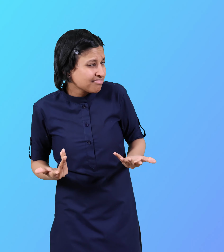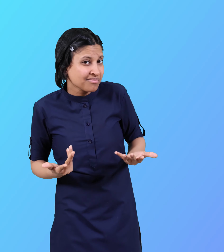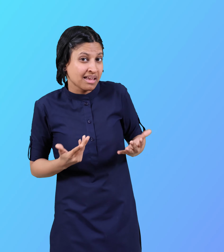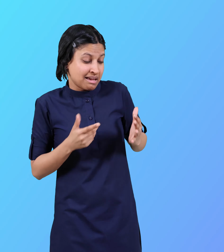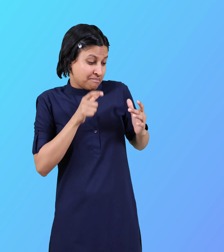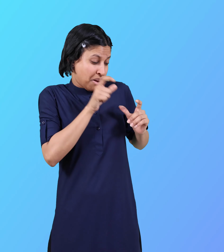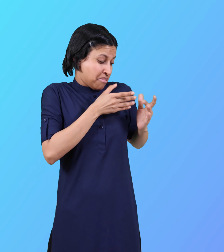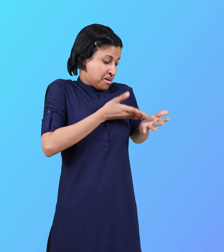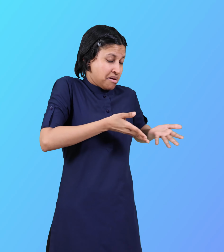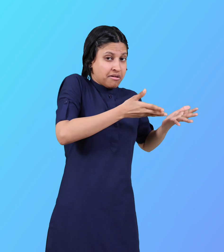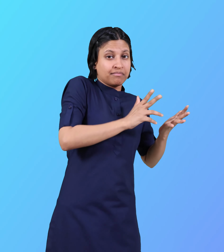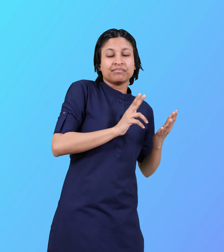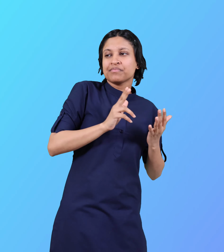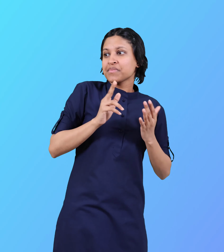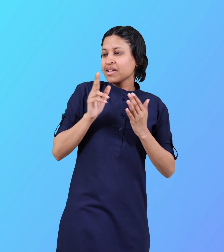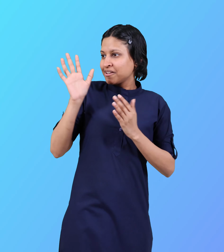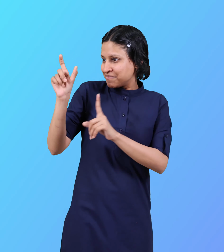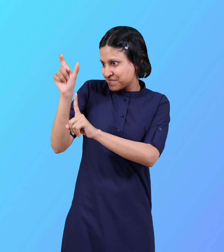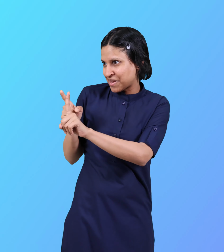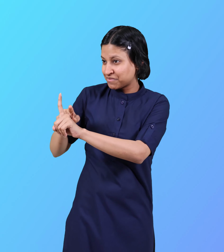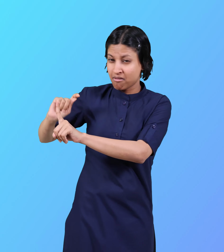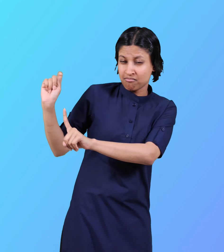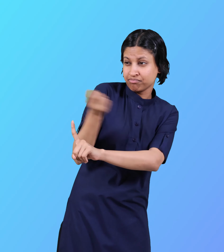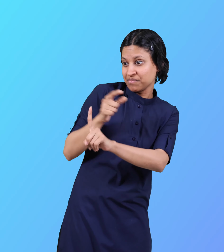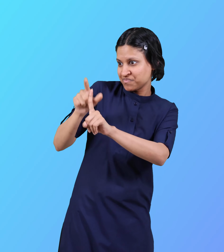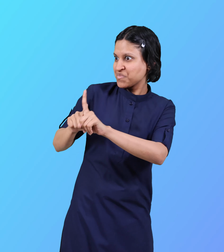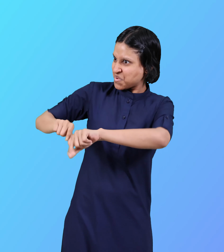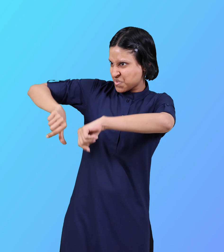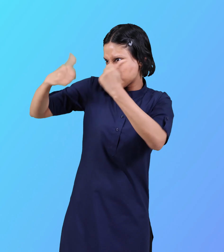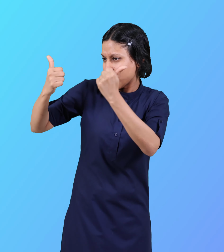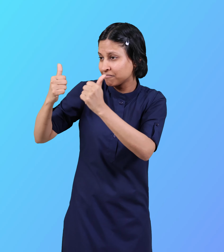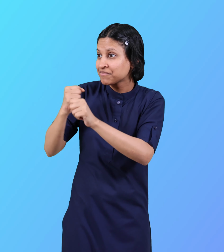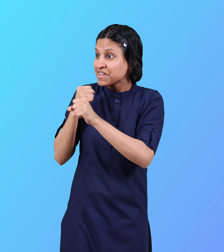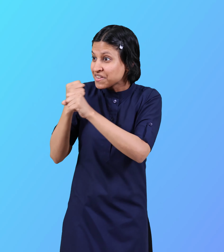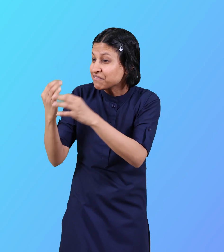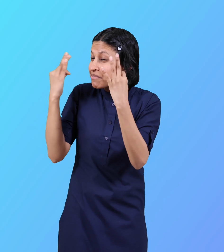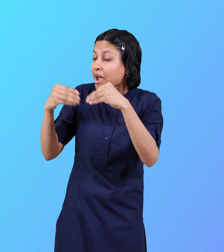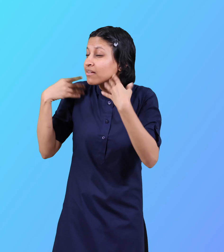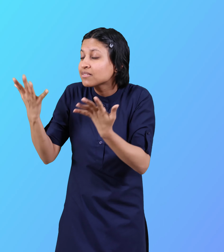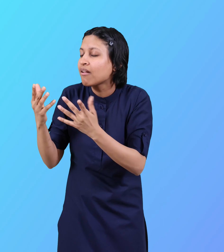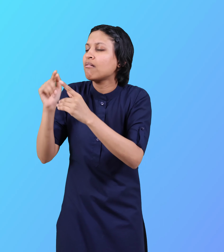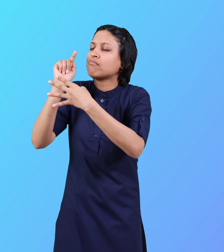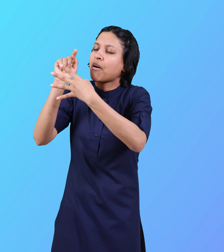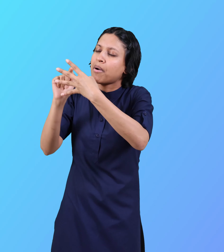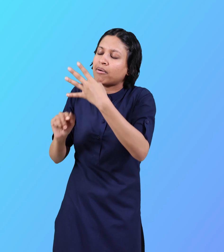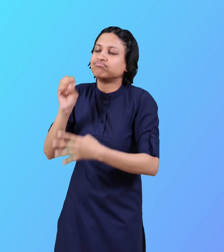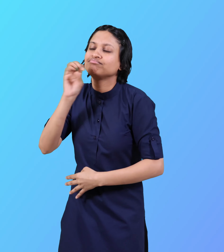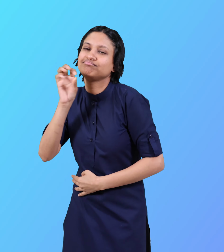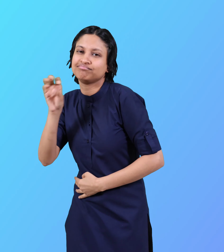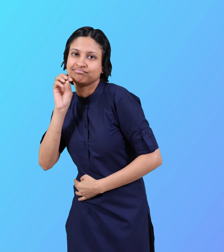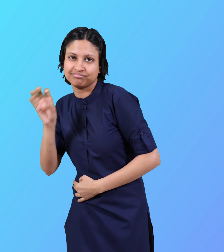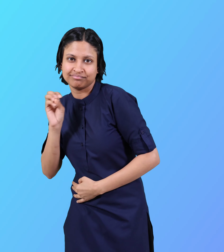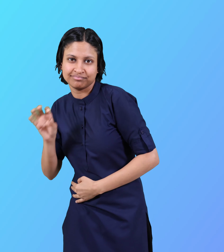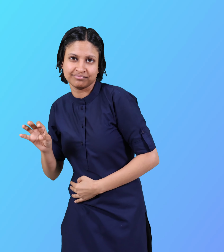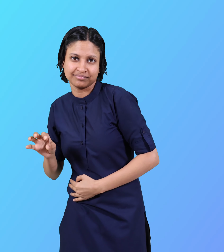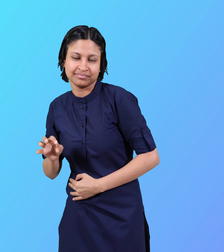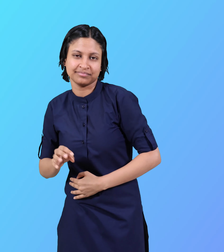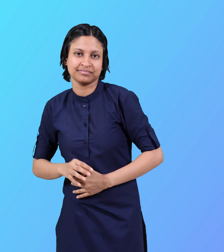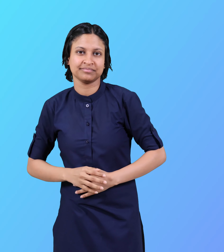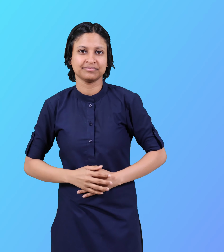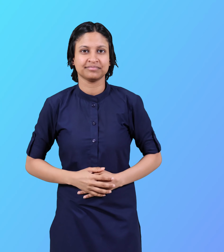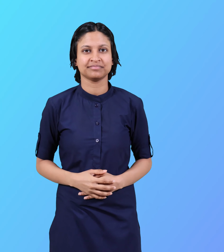So the soldiers told David about the reward for killing Goliath.